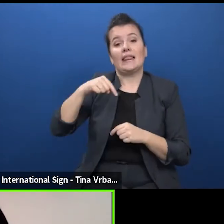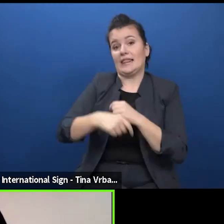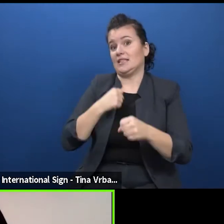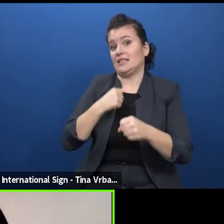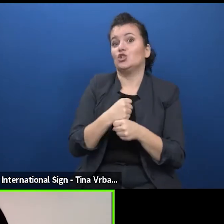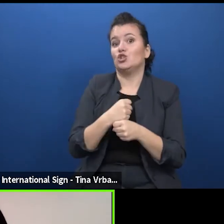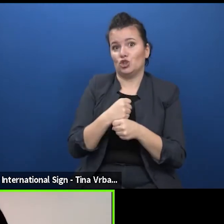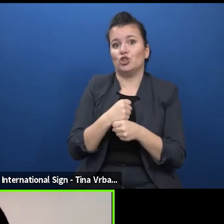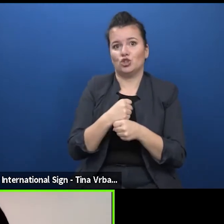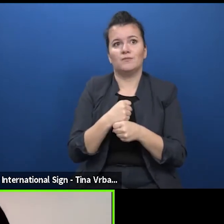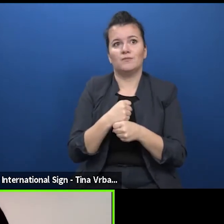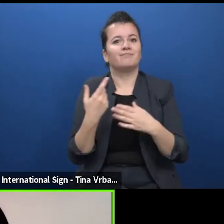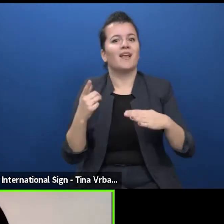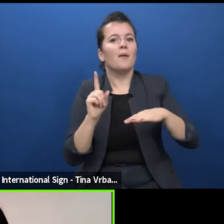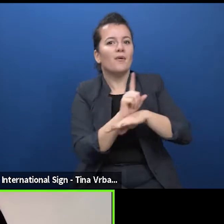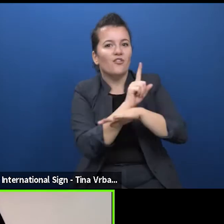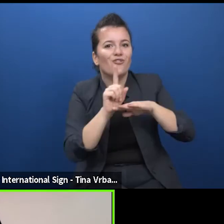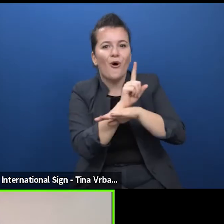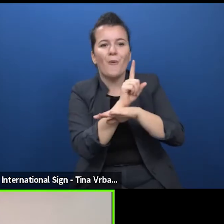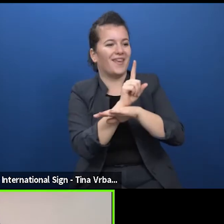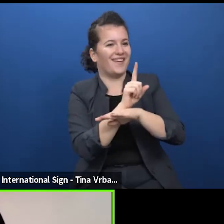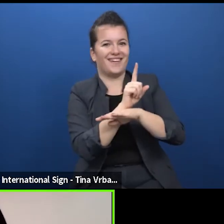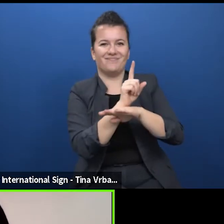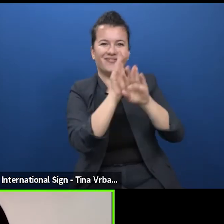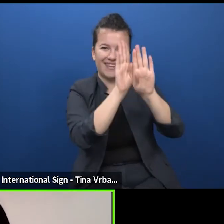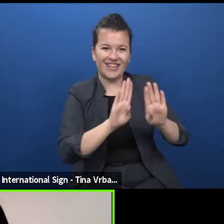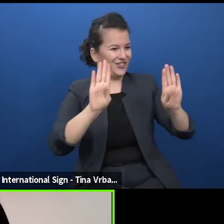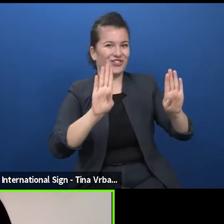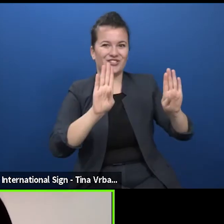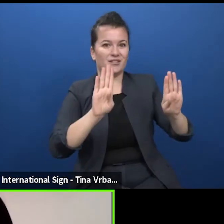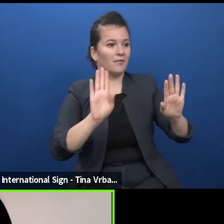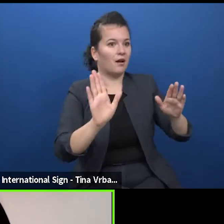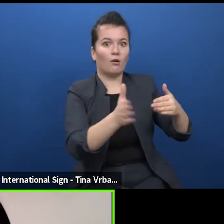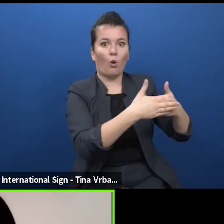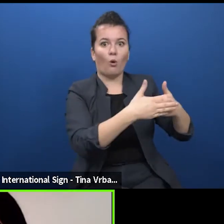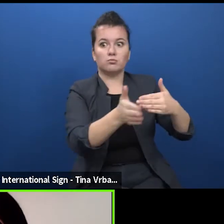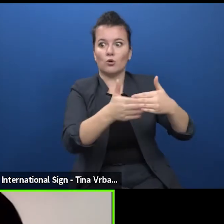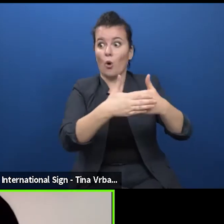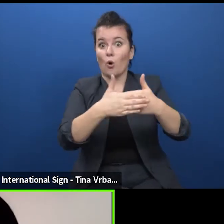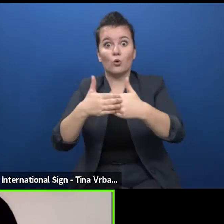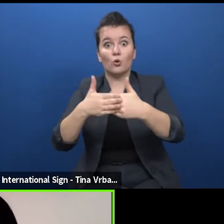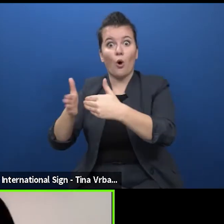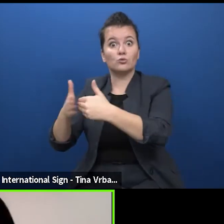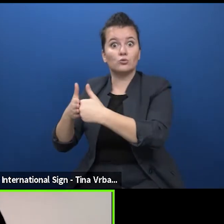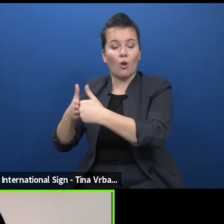performing arts venues in Europe are currently closed to the audience, not even rehearsing or